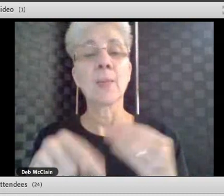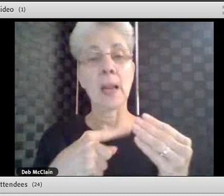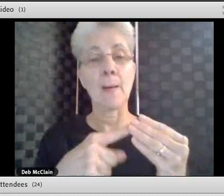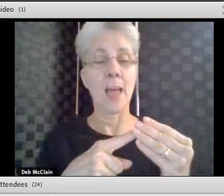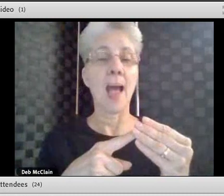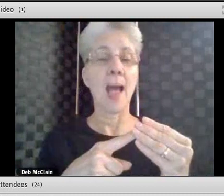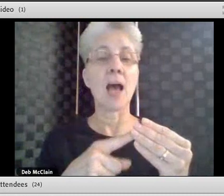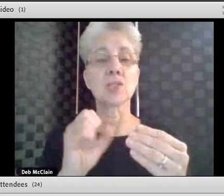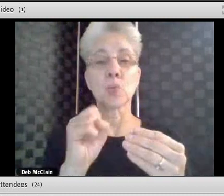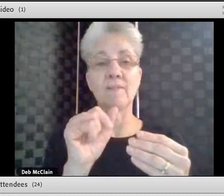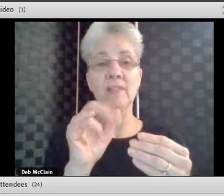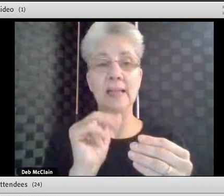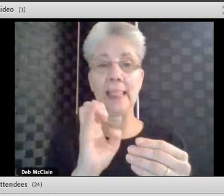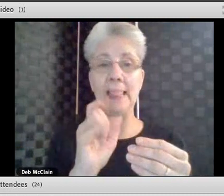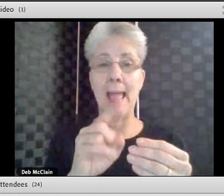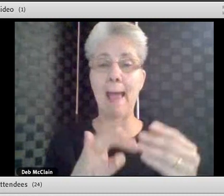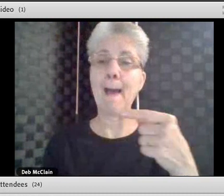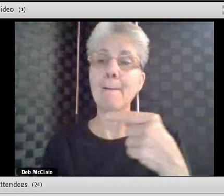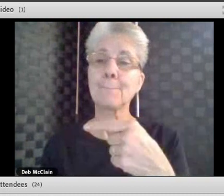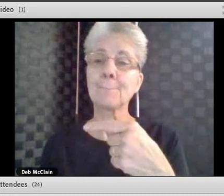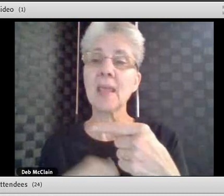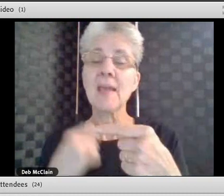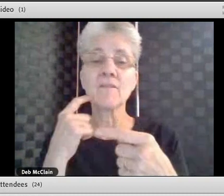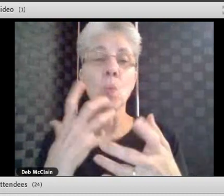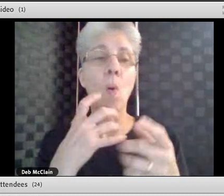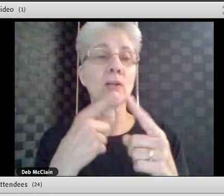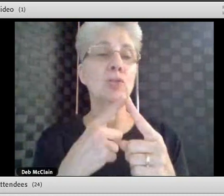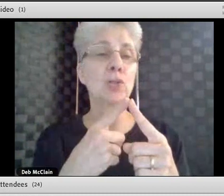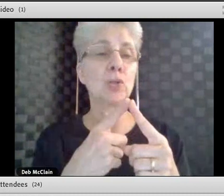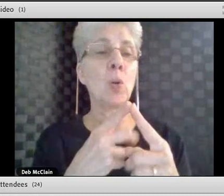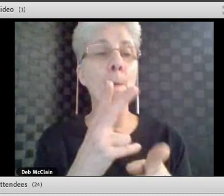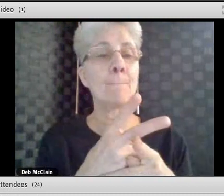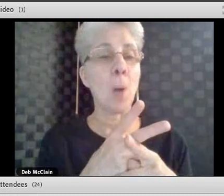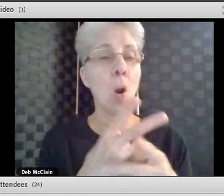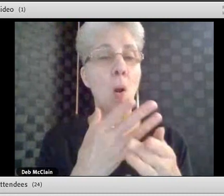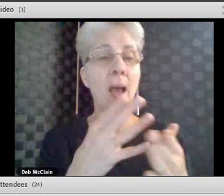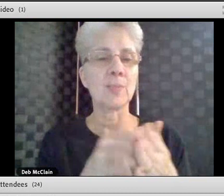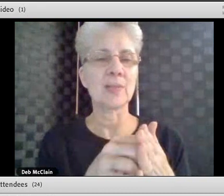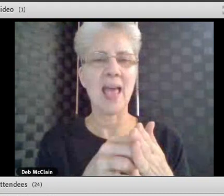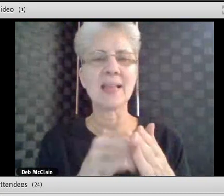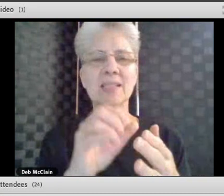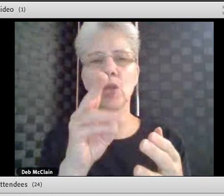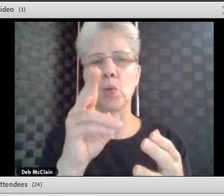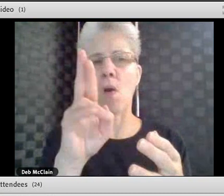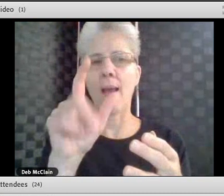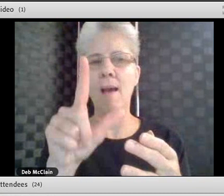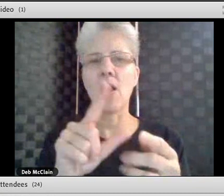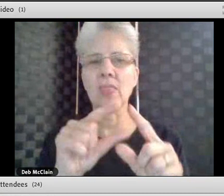So a little bit about the SWFLN lab, so if you wanted to get to it to borrow items,